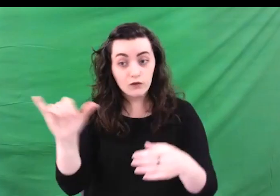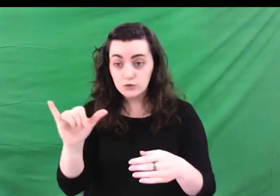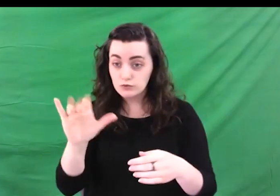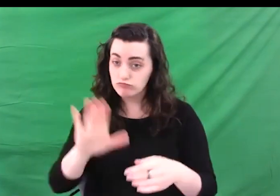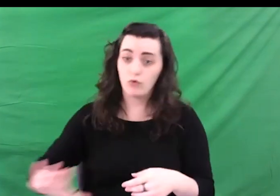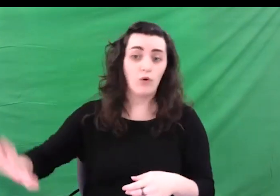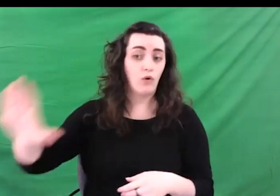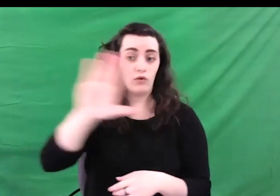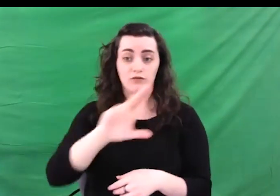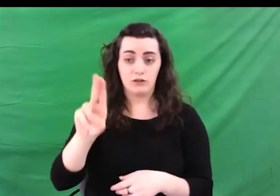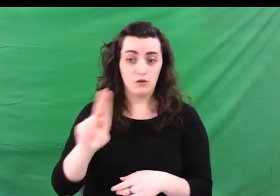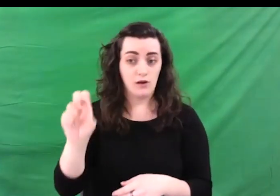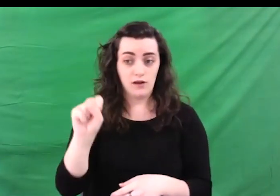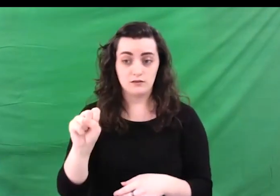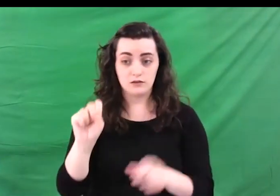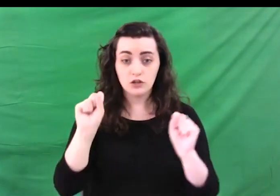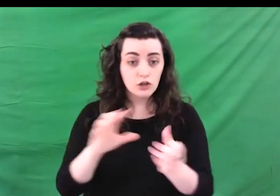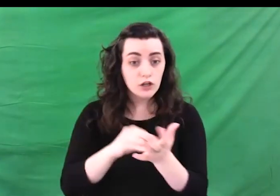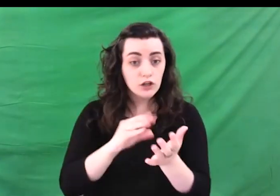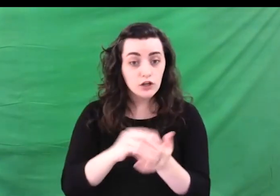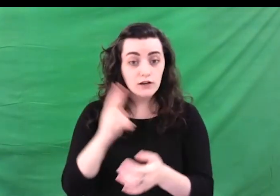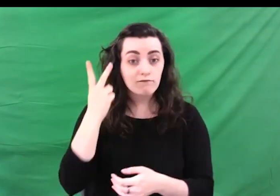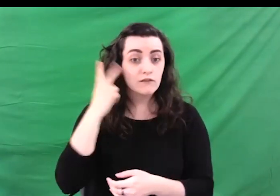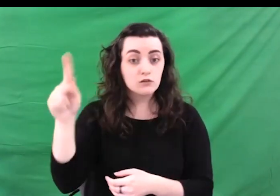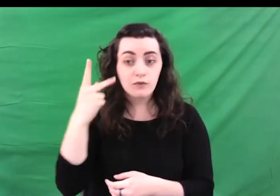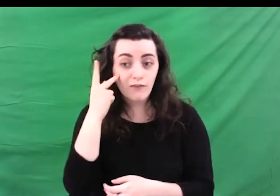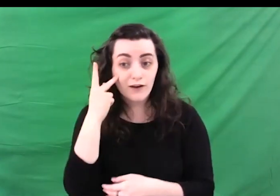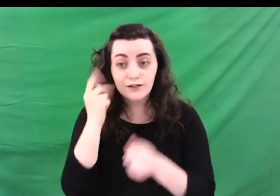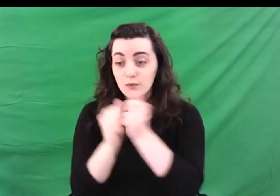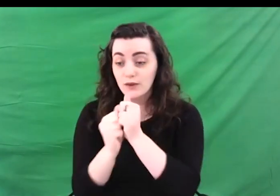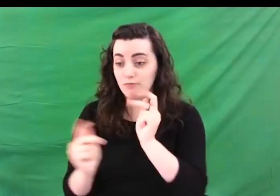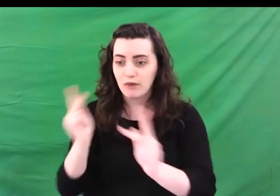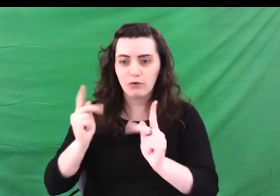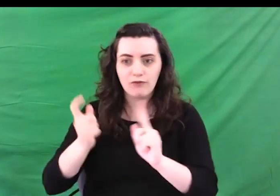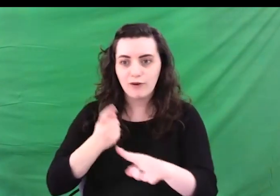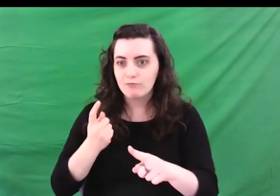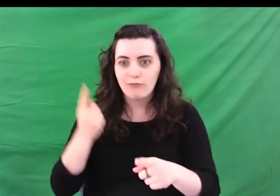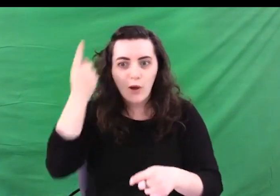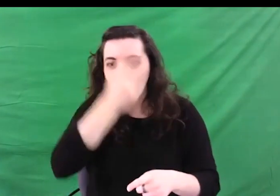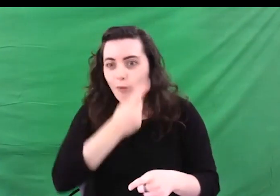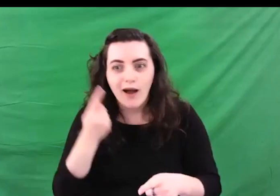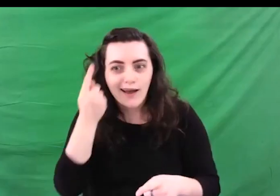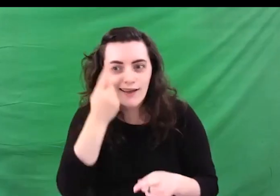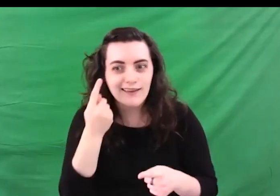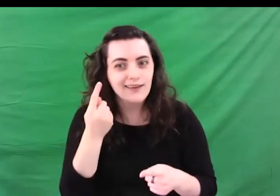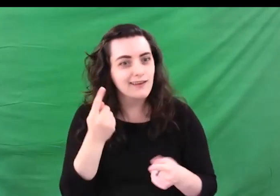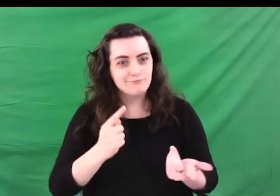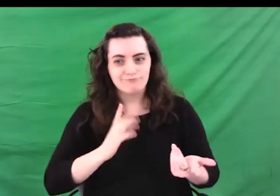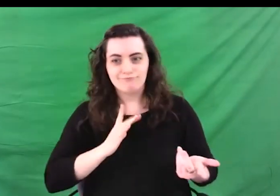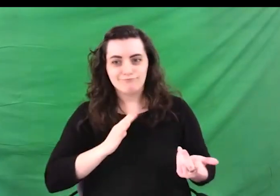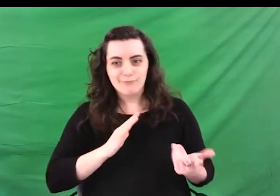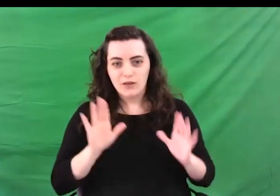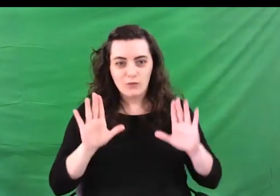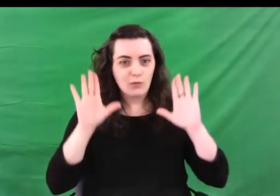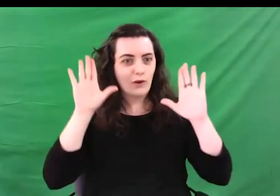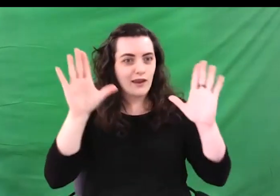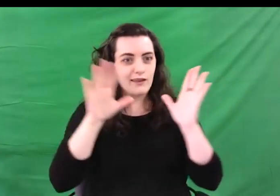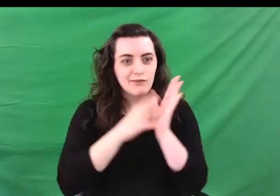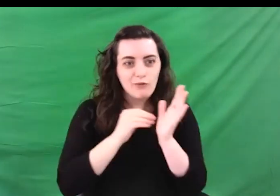So you could learn visual phonics with individuals from Hawaii, and I always think there's great learning when we have an opportunity